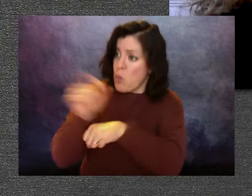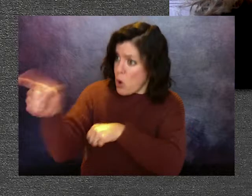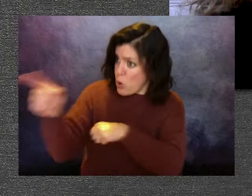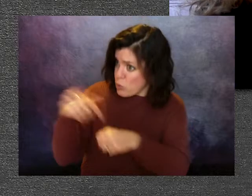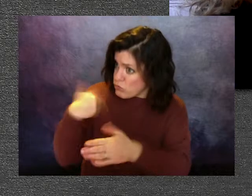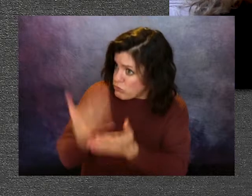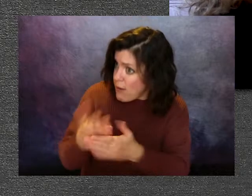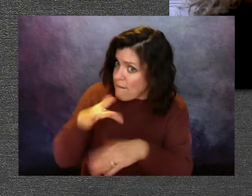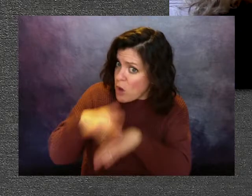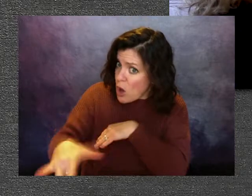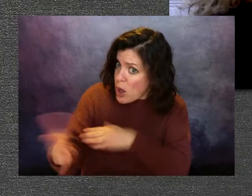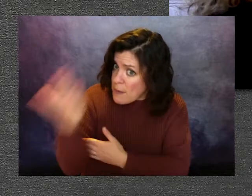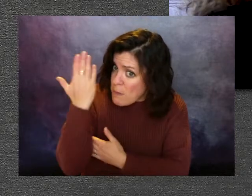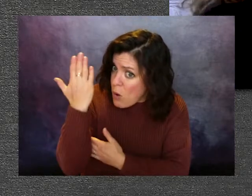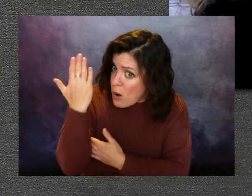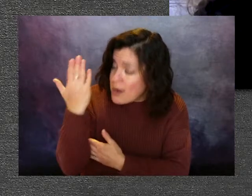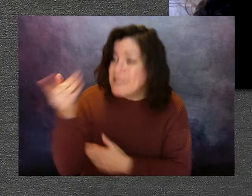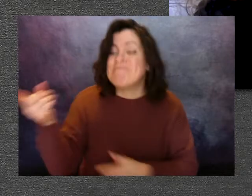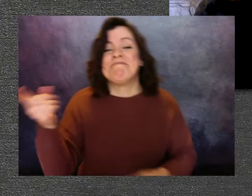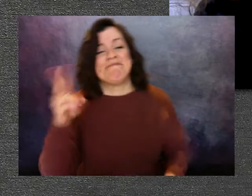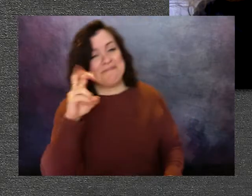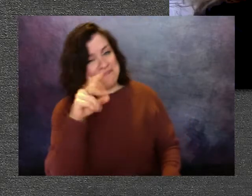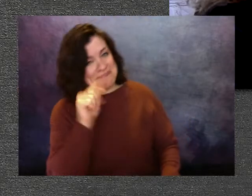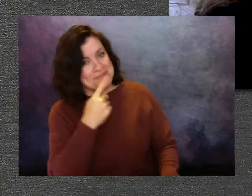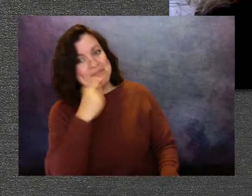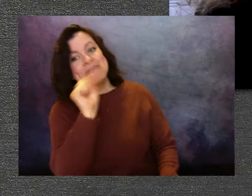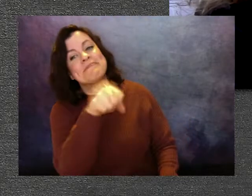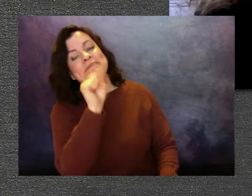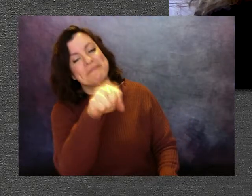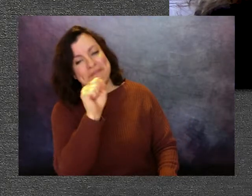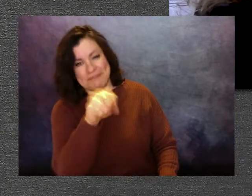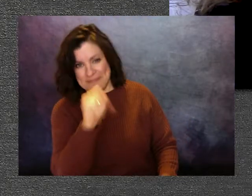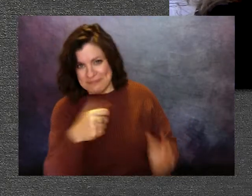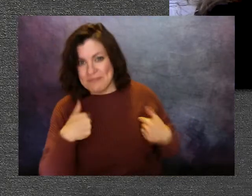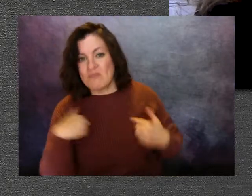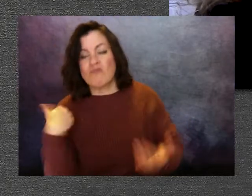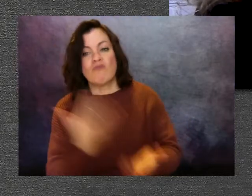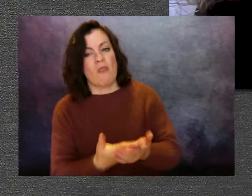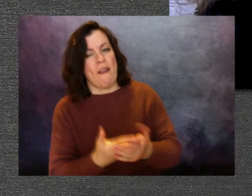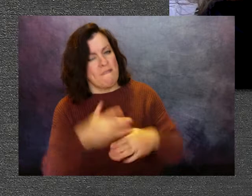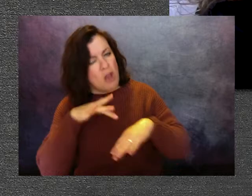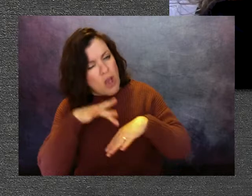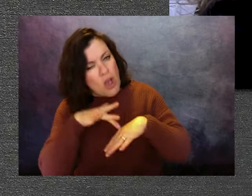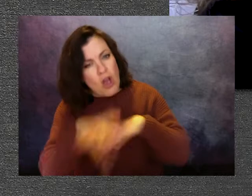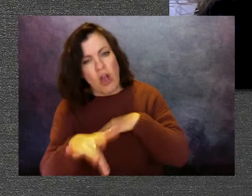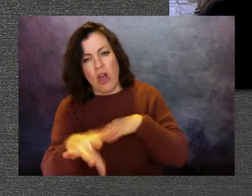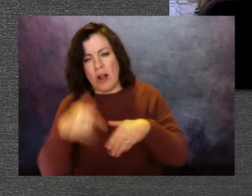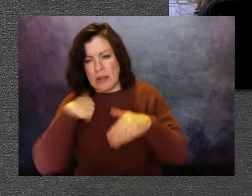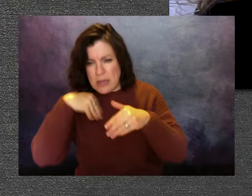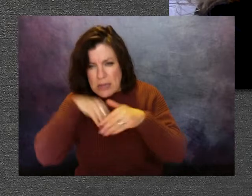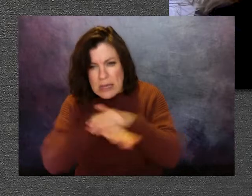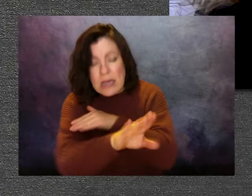Veterinarians arrive early at their clinics. Veterinarians care for animals.